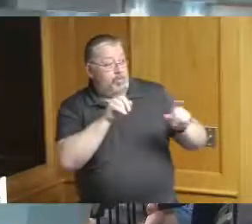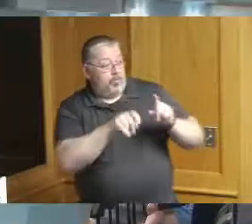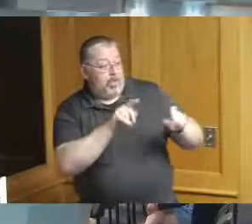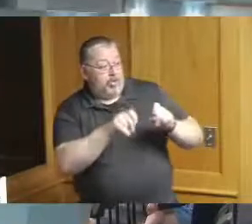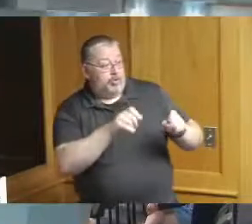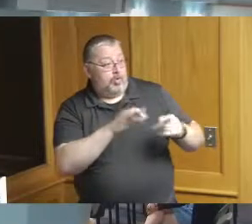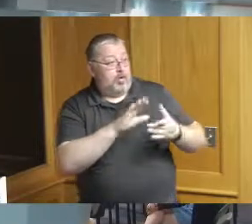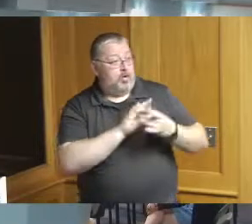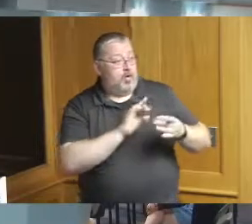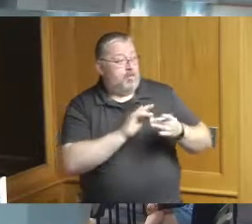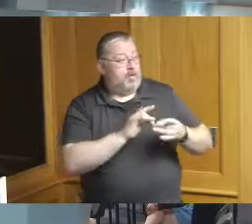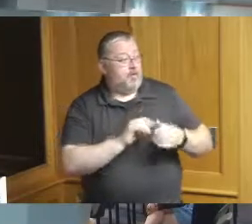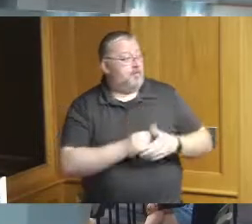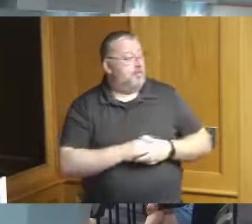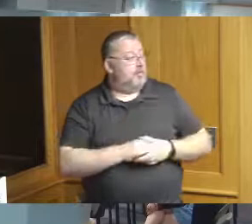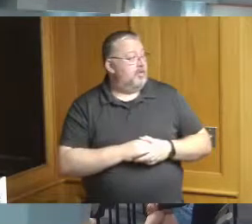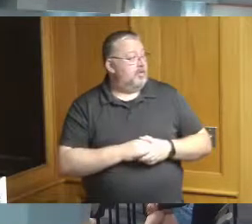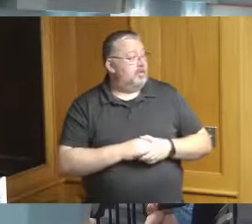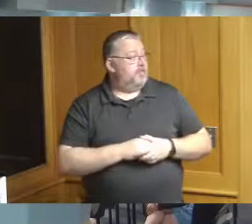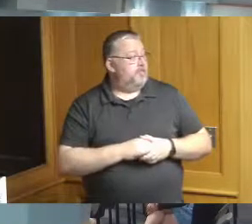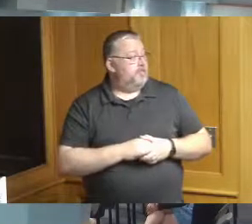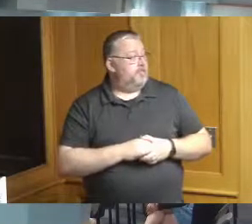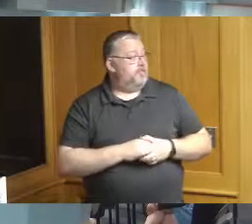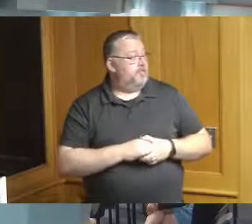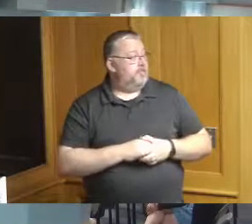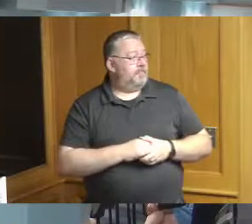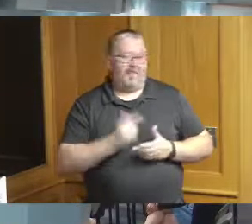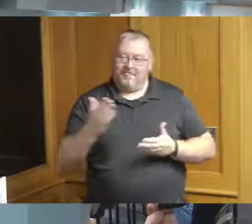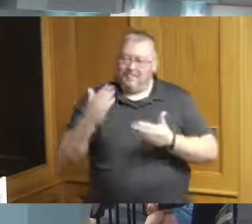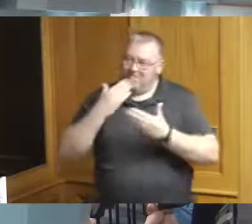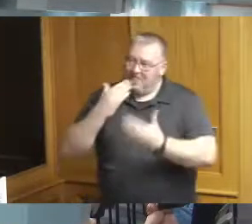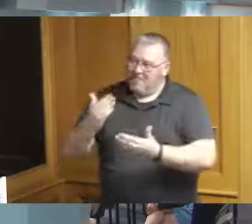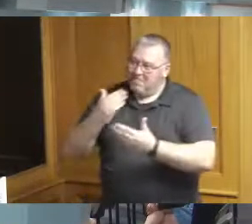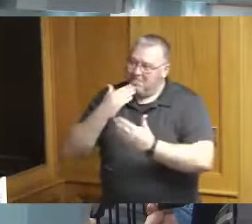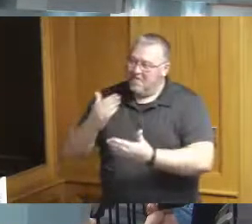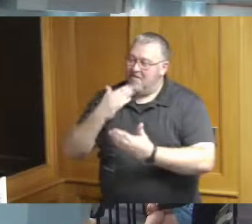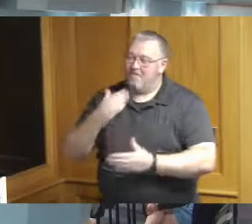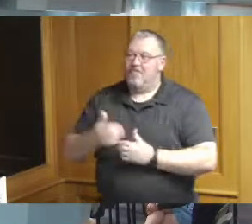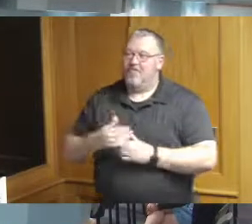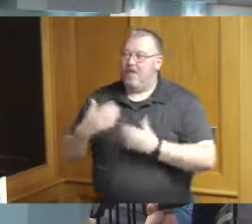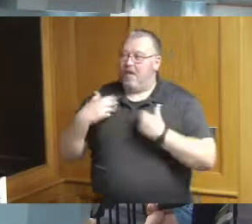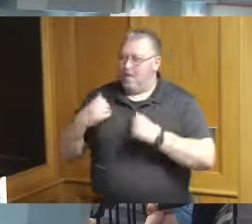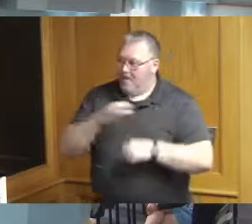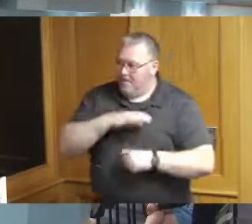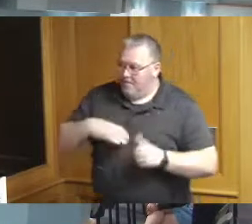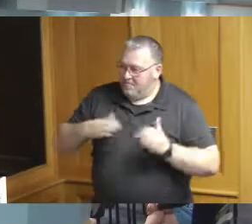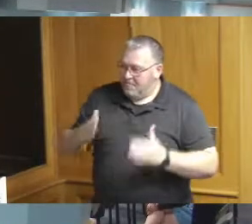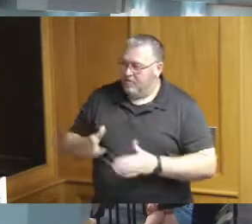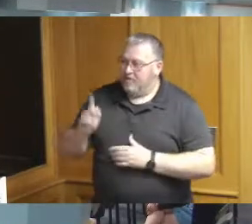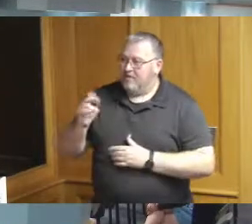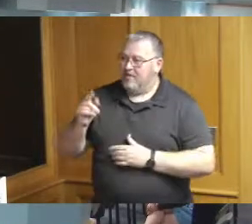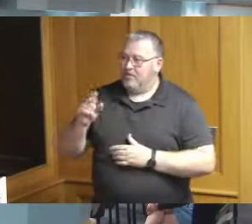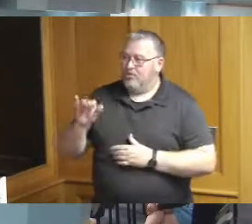comments Vice President Reece thank you thank you Health Commissioner Kesterman first i want